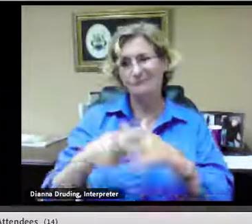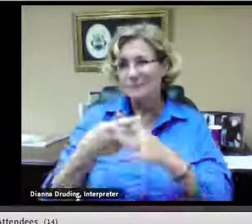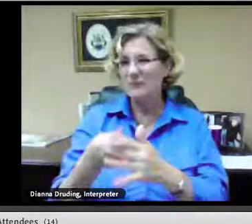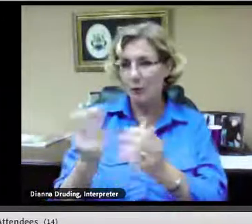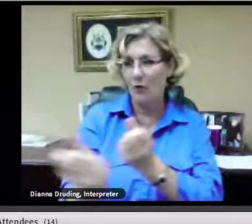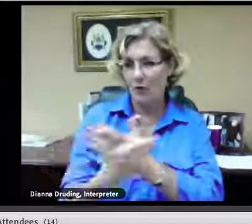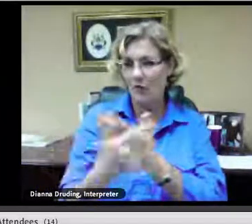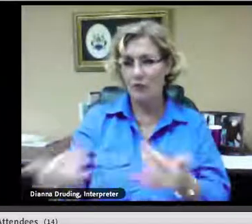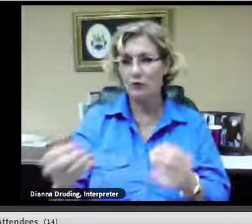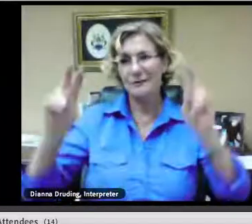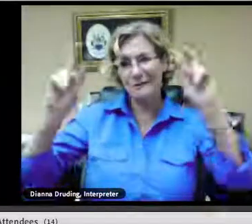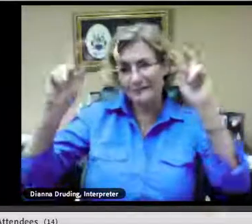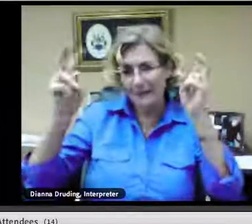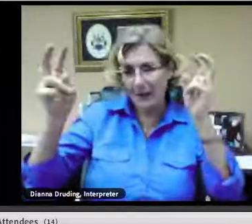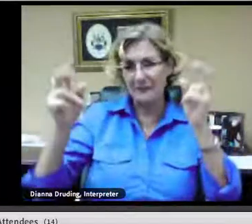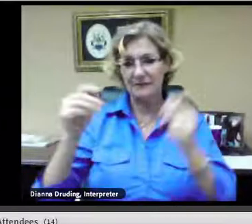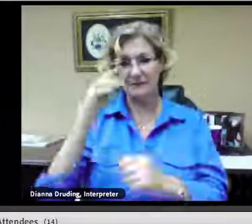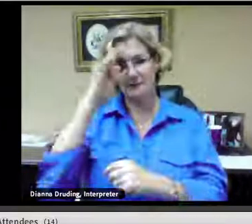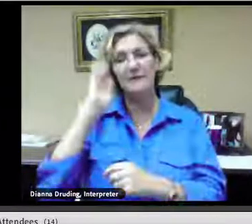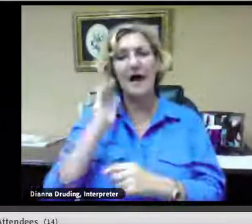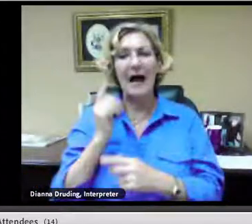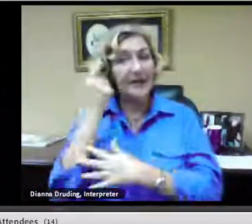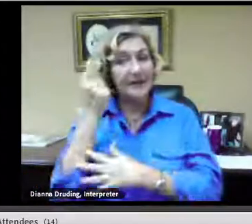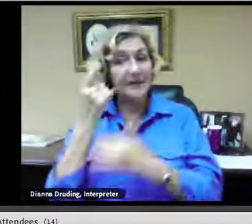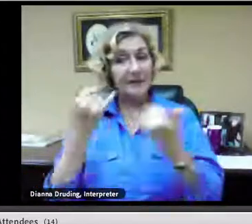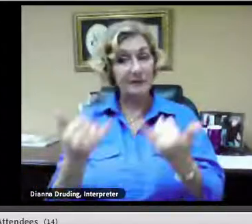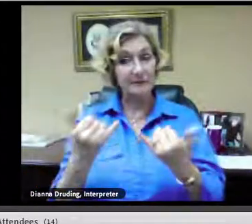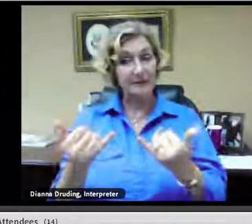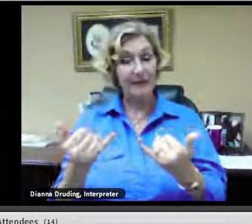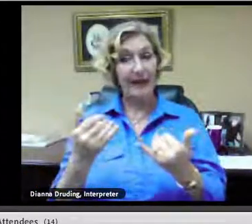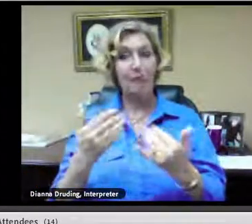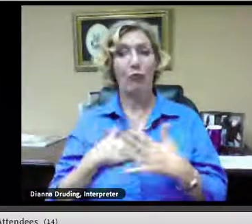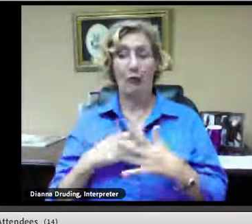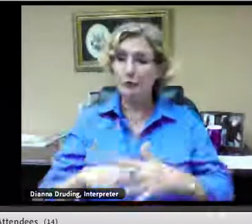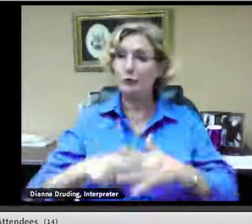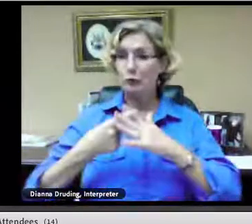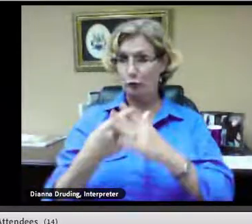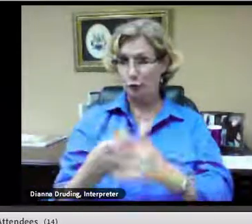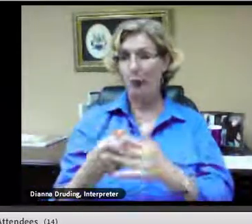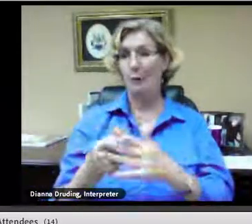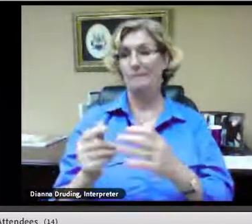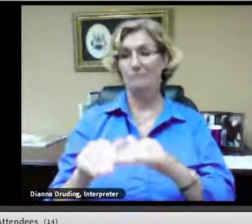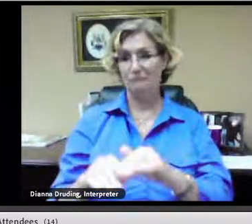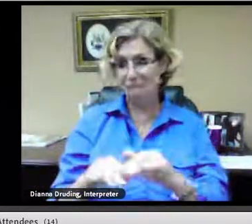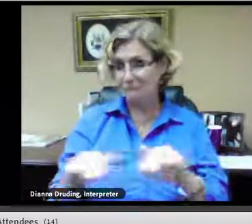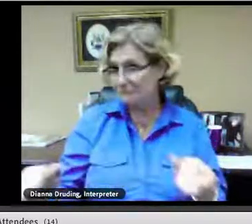So, you know, I think, today, we're going to lay the foundations, the groundwork, some definitions,